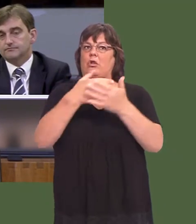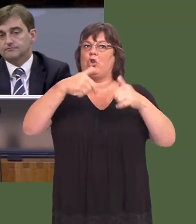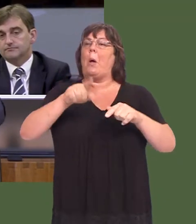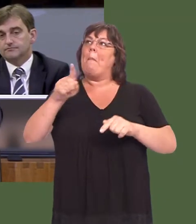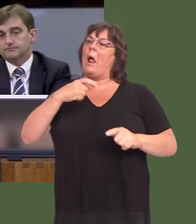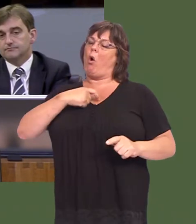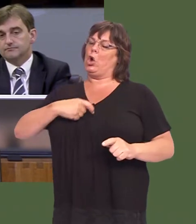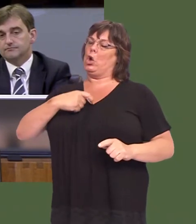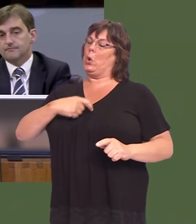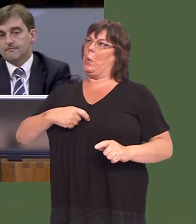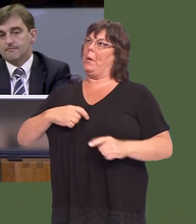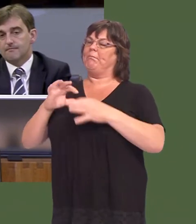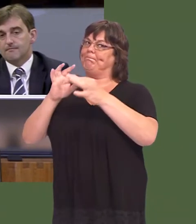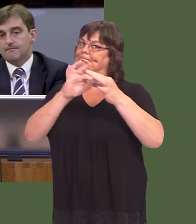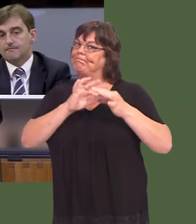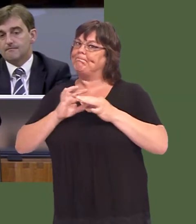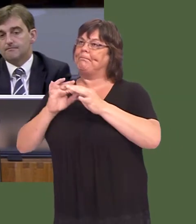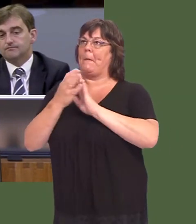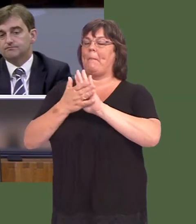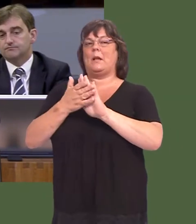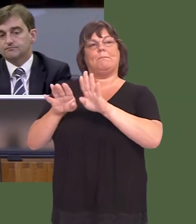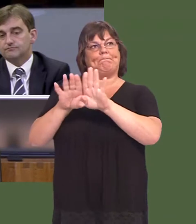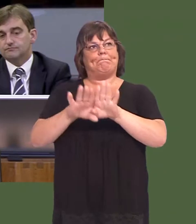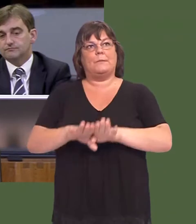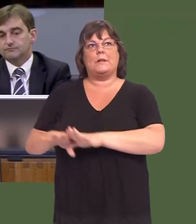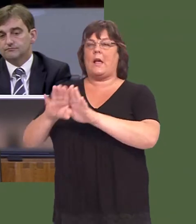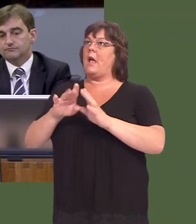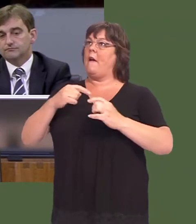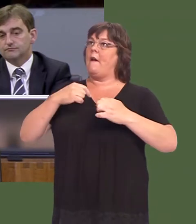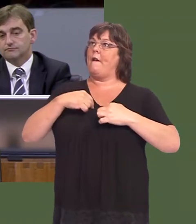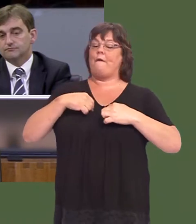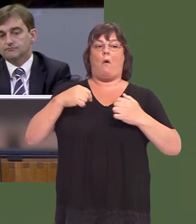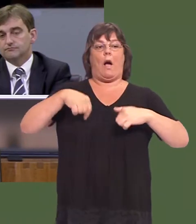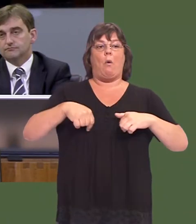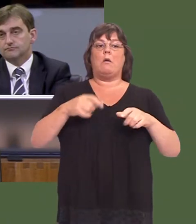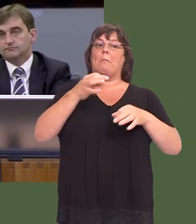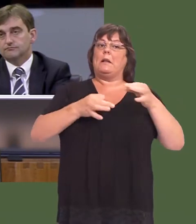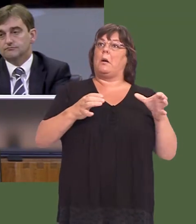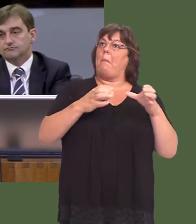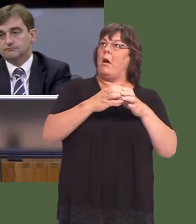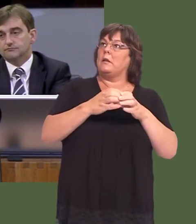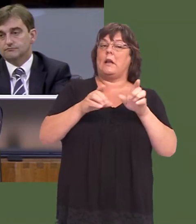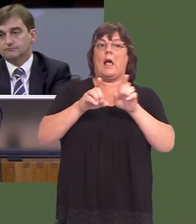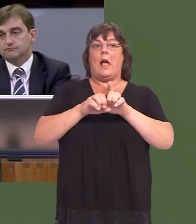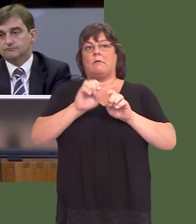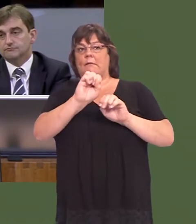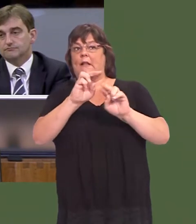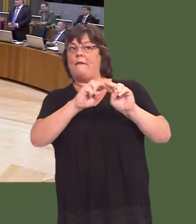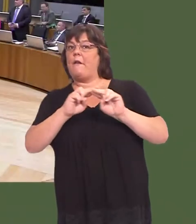But, actually, the human spirit unites us all, and from a party perspective, a group perspective, and from Benís familyís perspective, Iíd like to thank all the Members who have